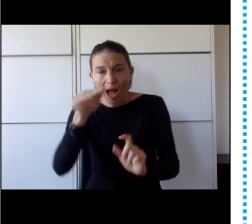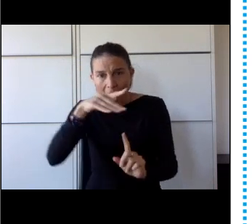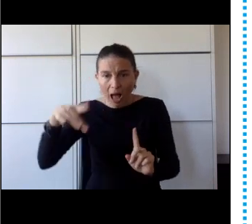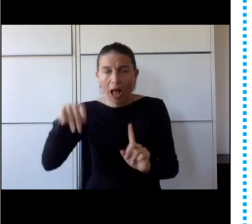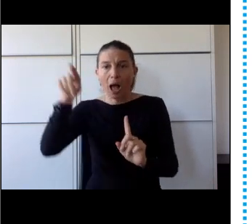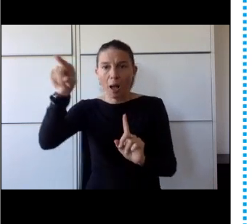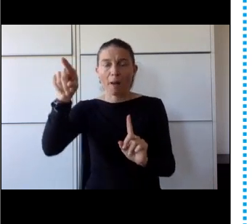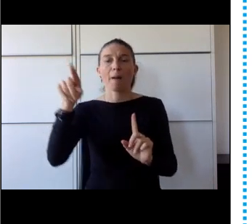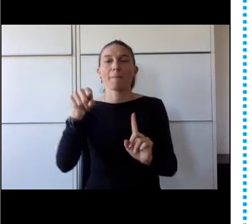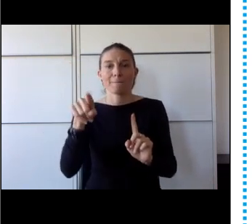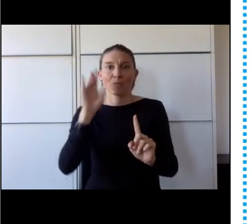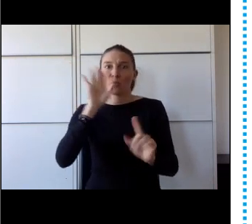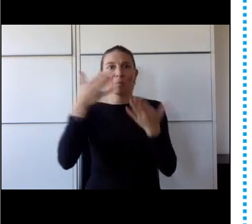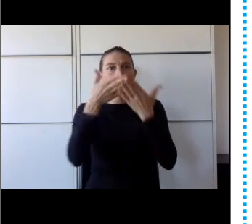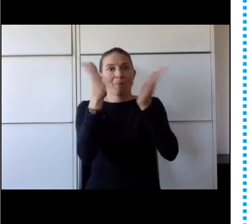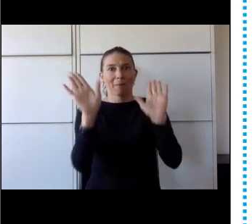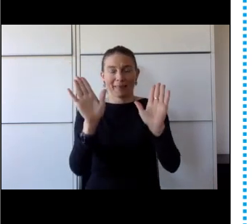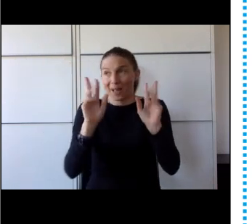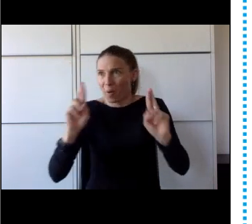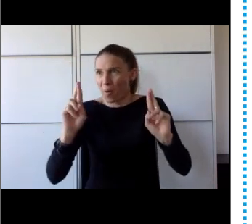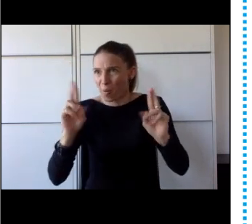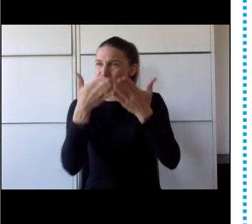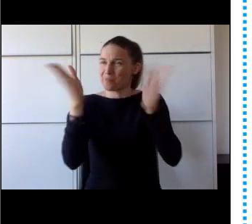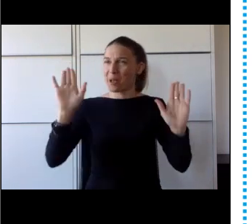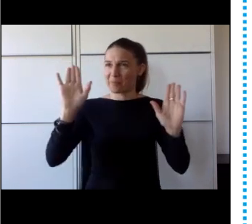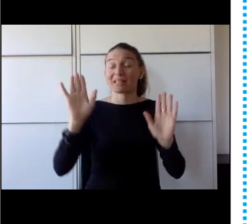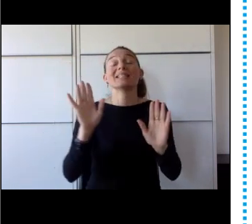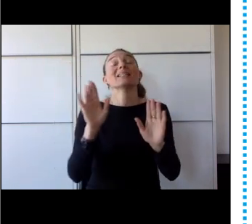publicly owned, I hope, will need to comply